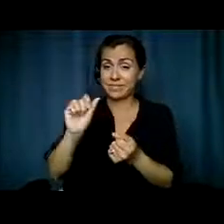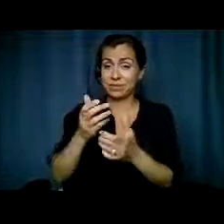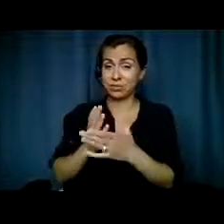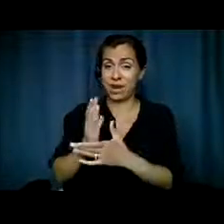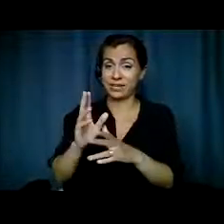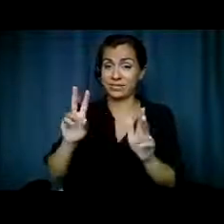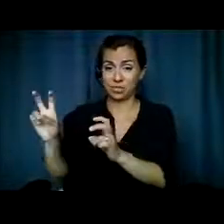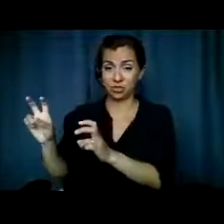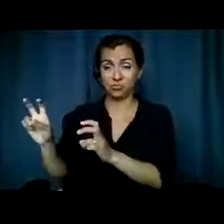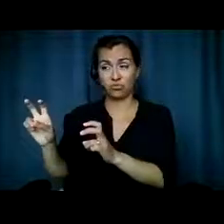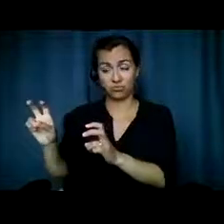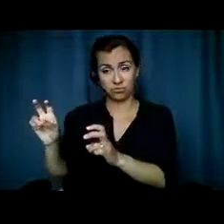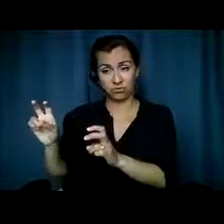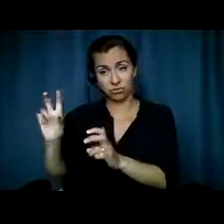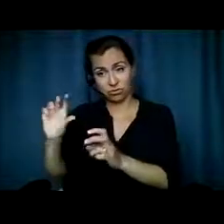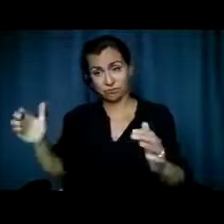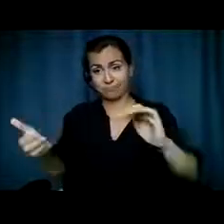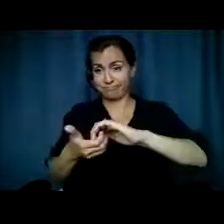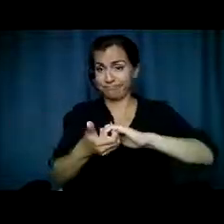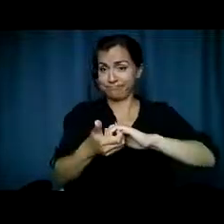of 1990.